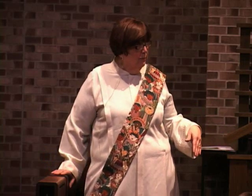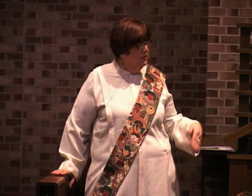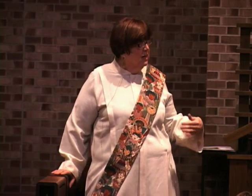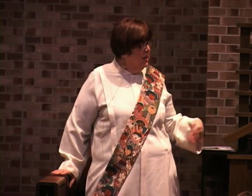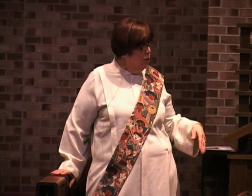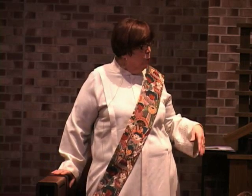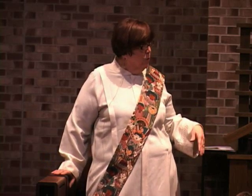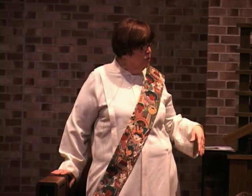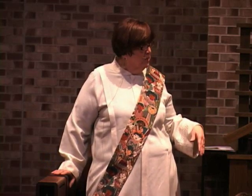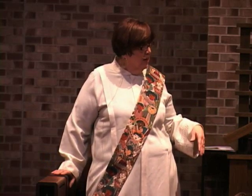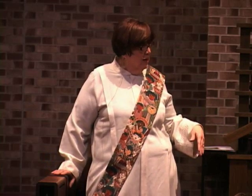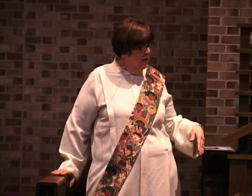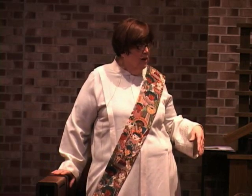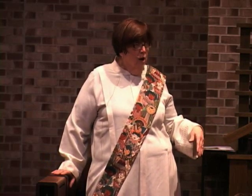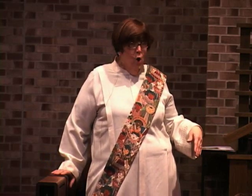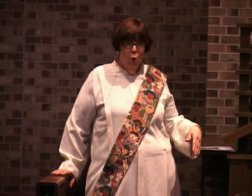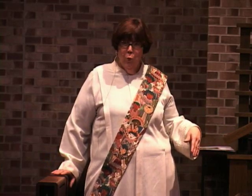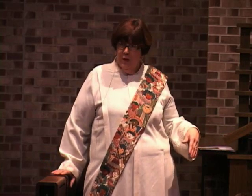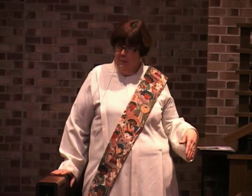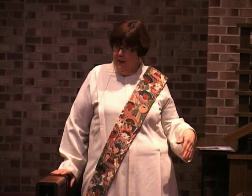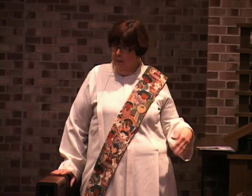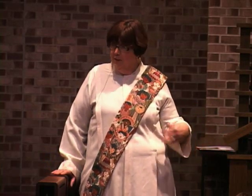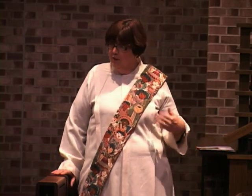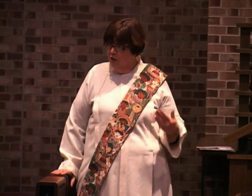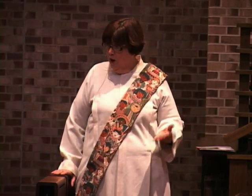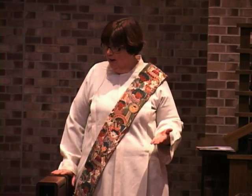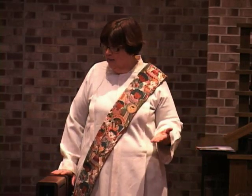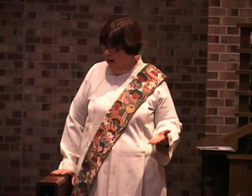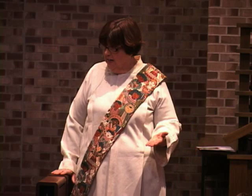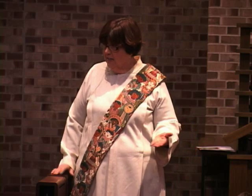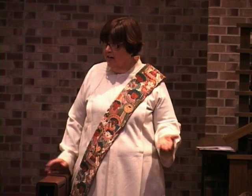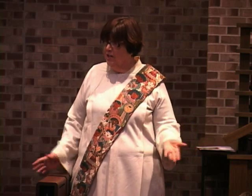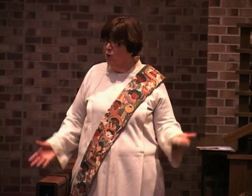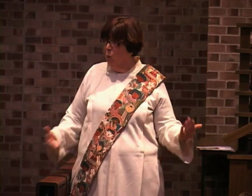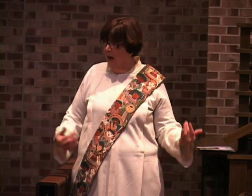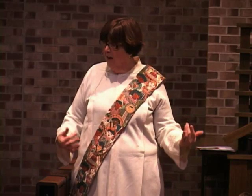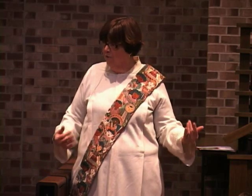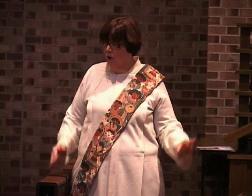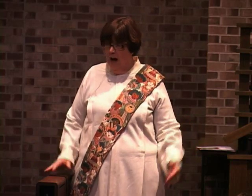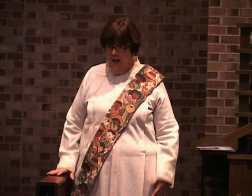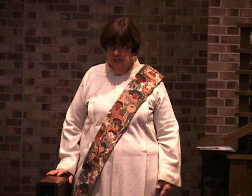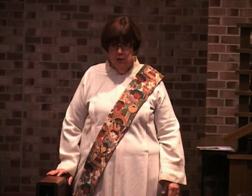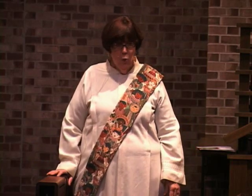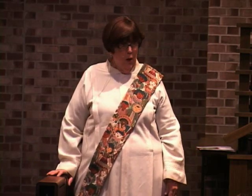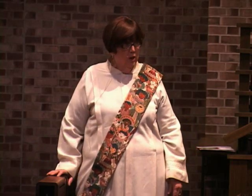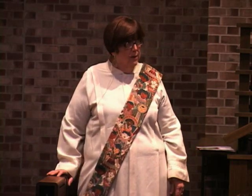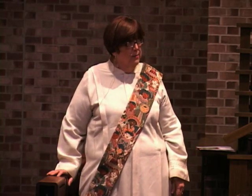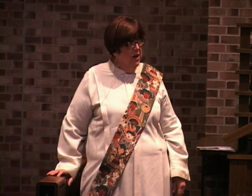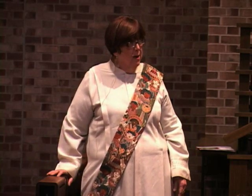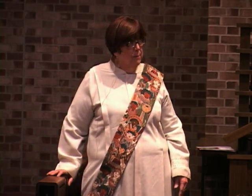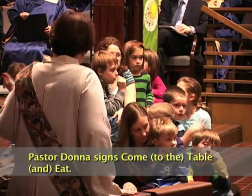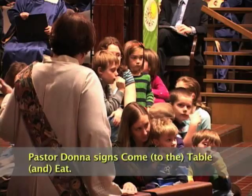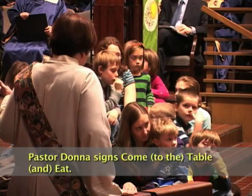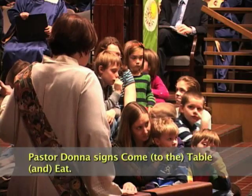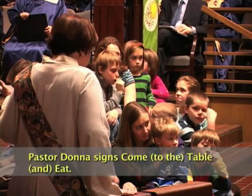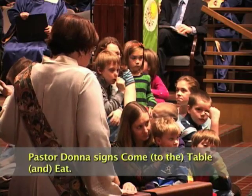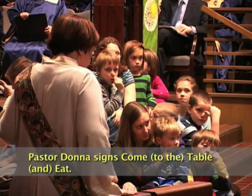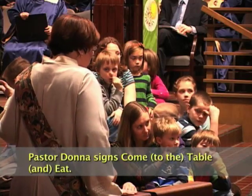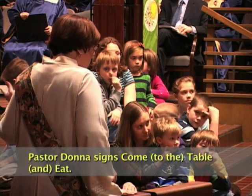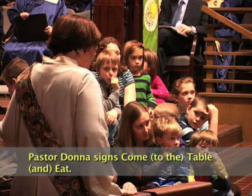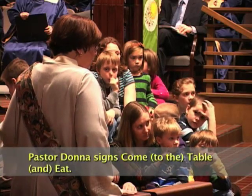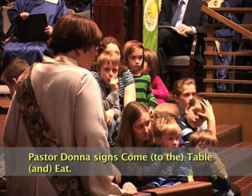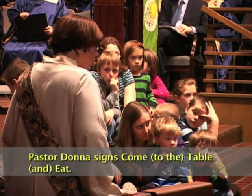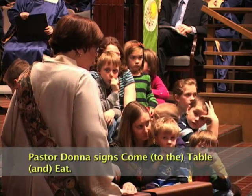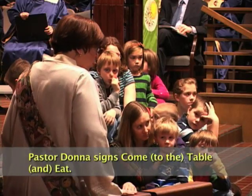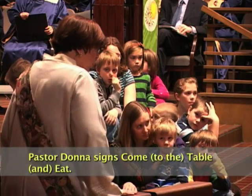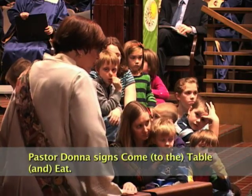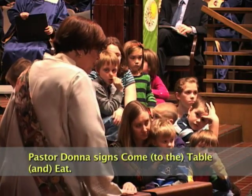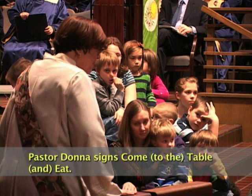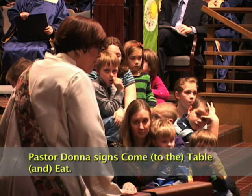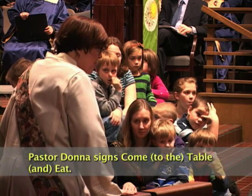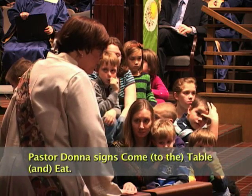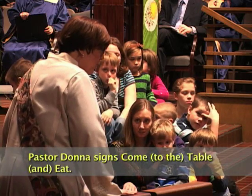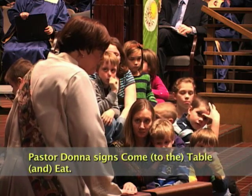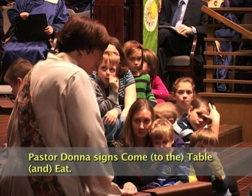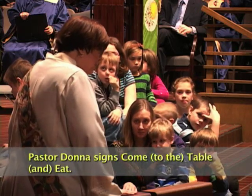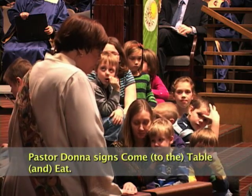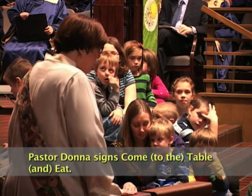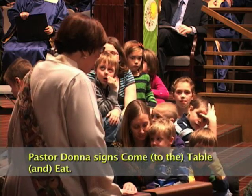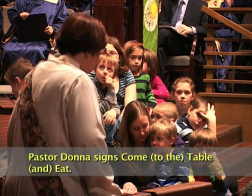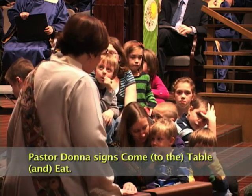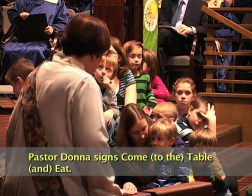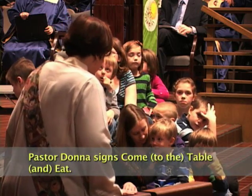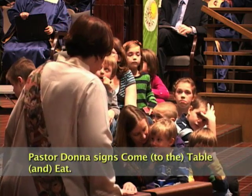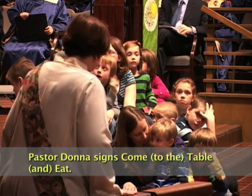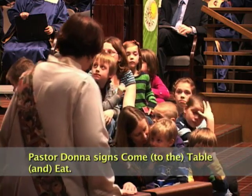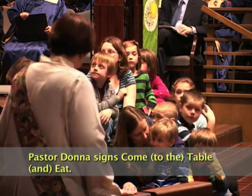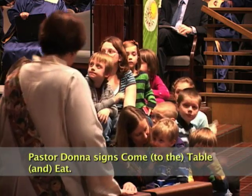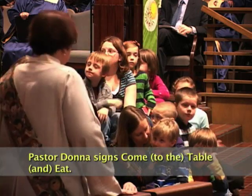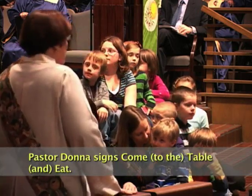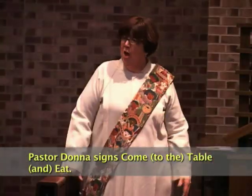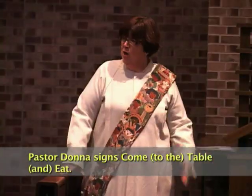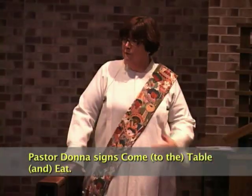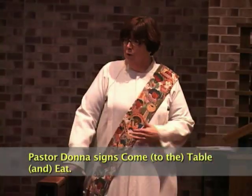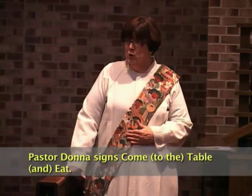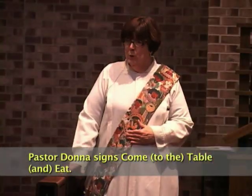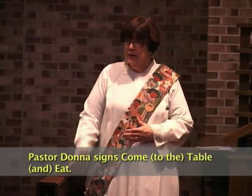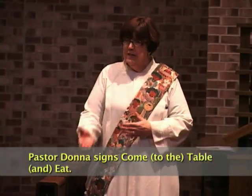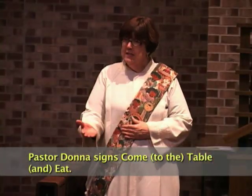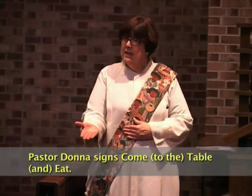of the things that all of the people that lived there did was everybody learned sign